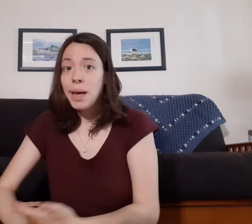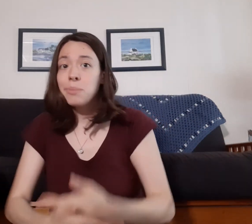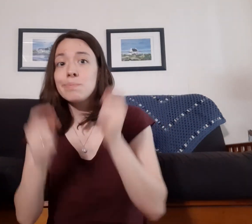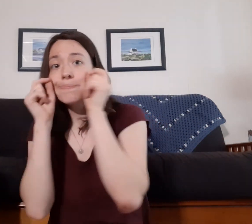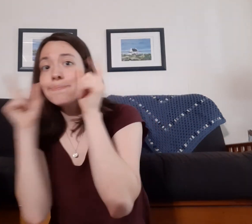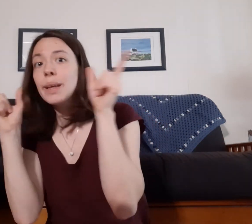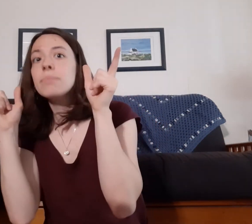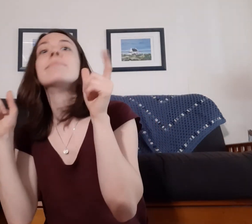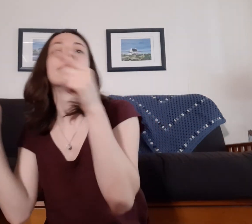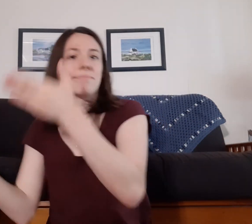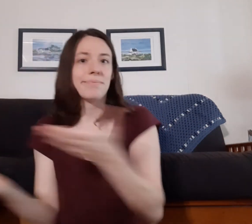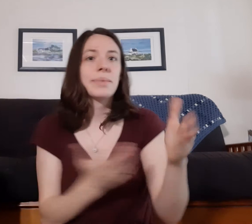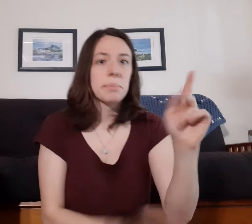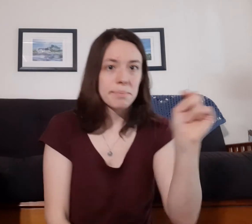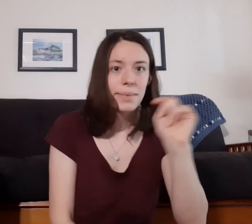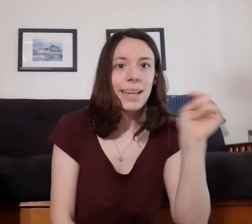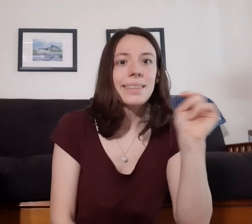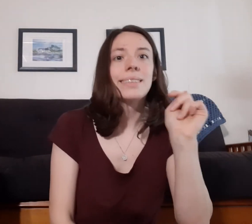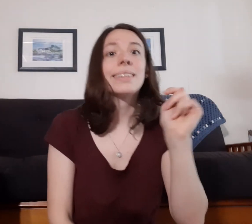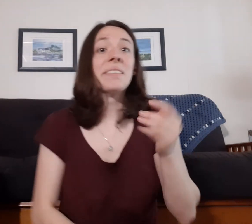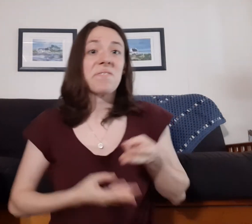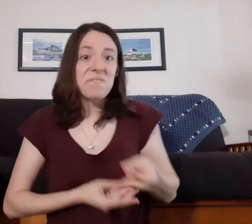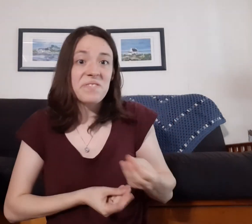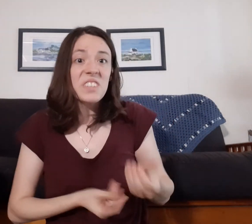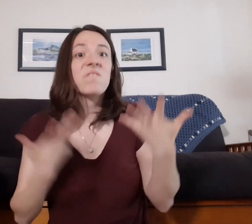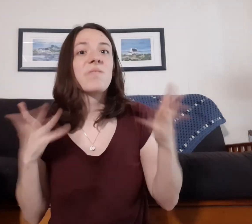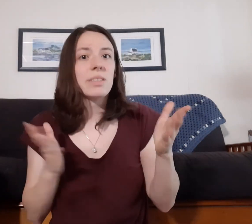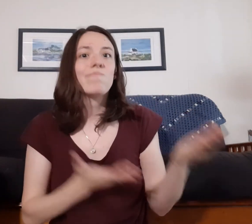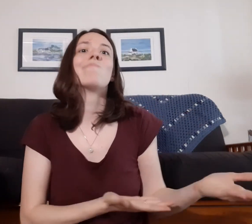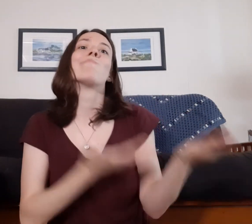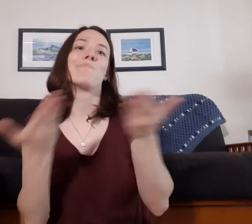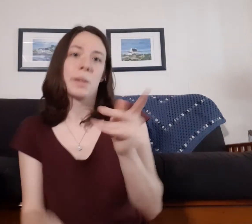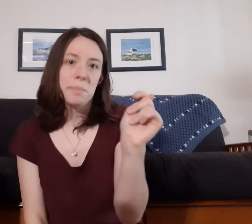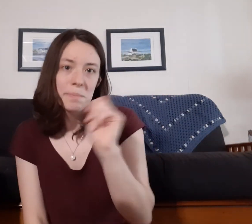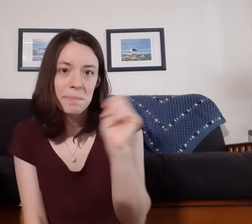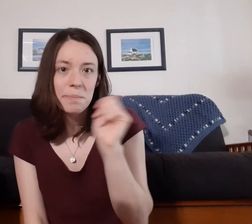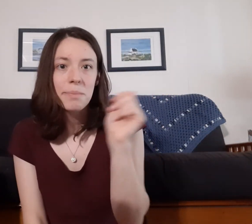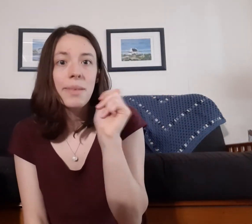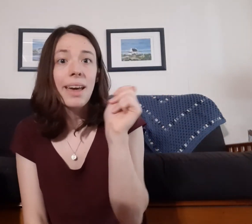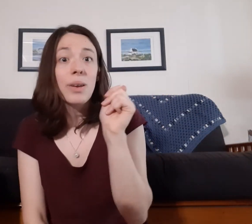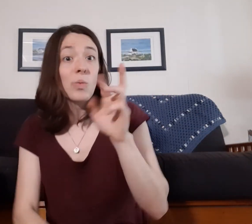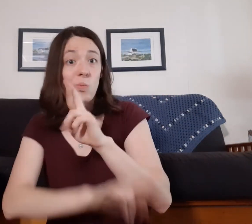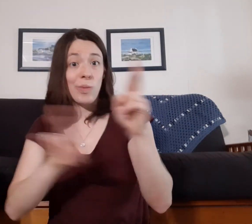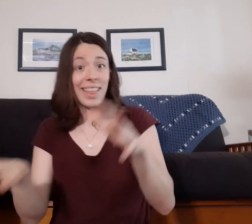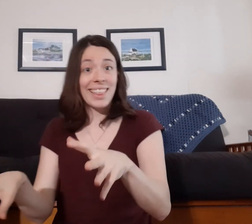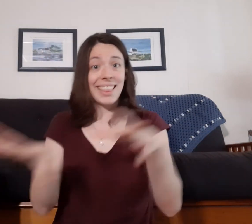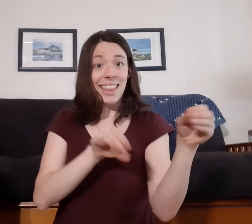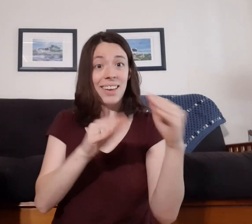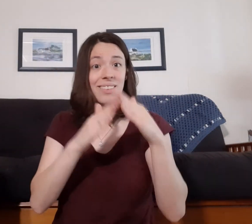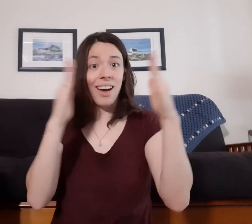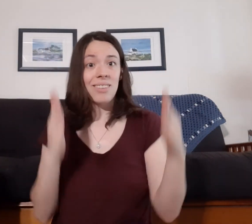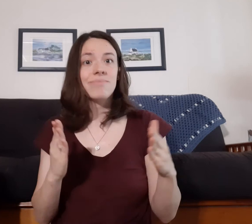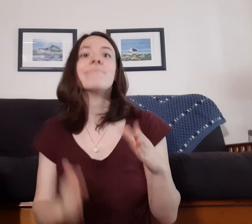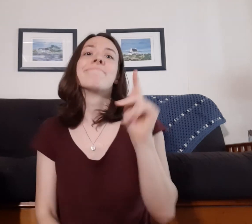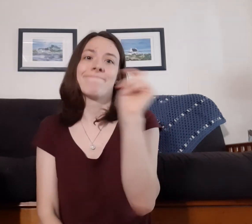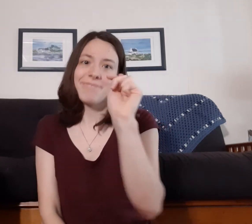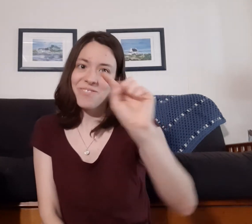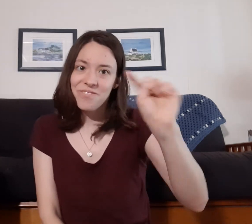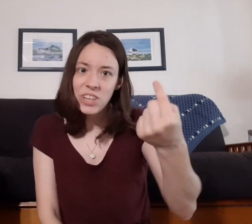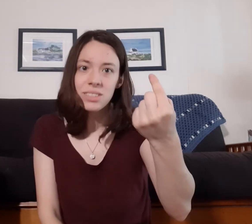When baby wakes up, bring baby to potty. When you're finished feeding the baby, take baby potty. If you're getting ready to leave the house, go potty first.